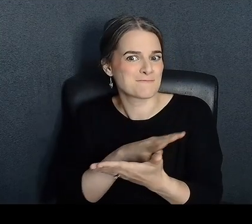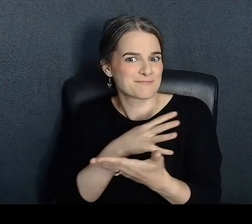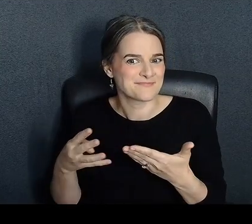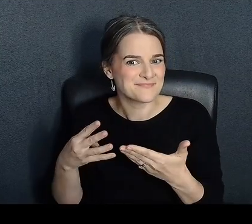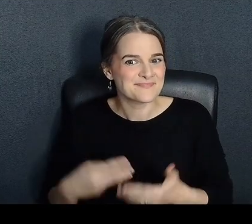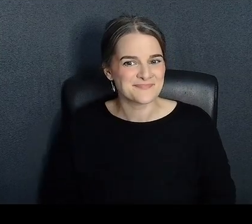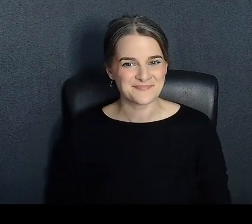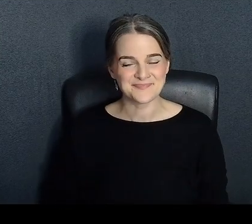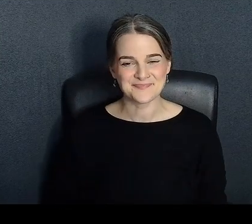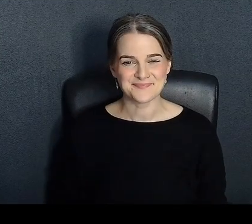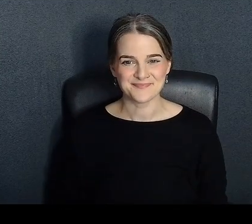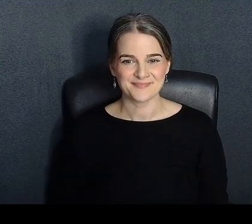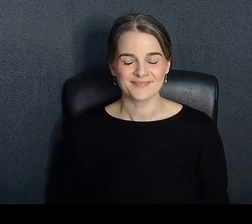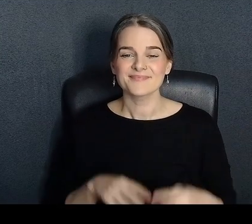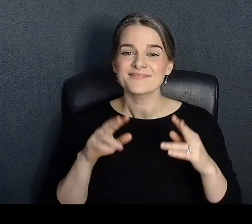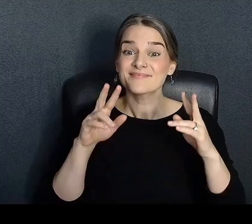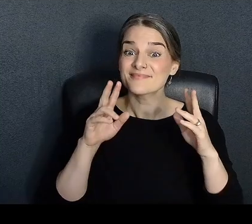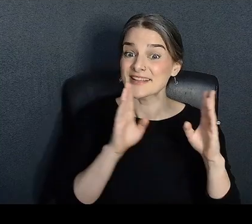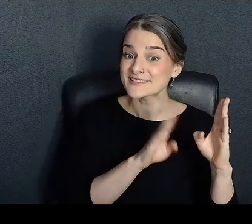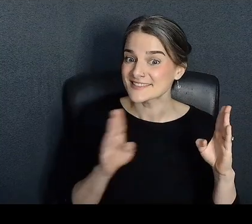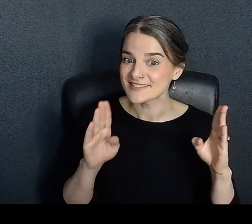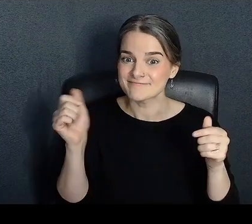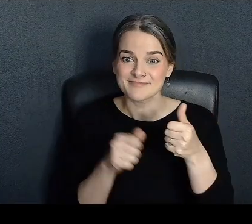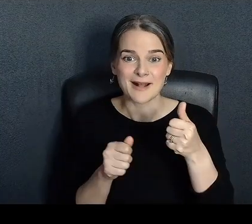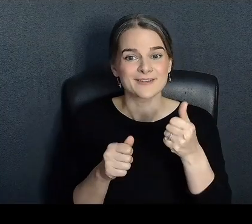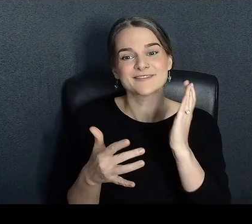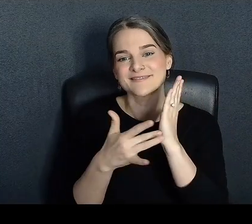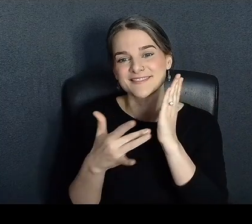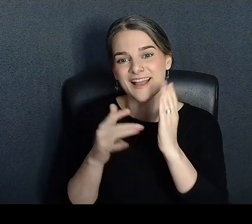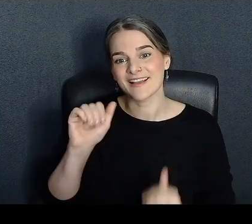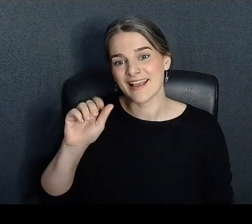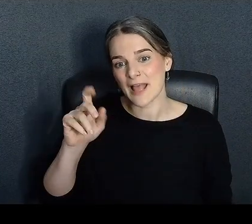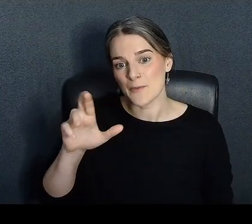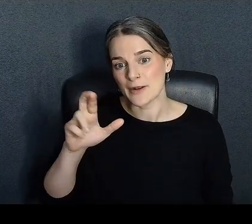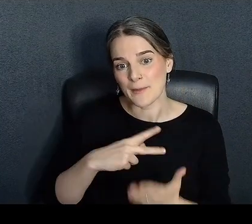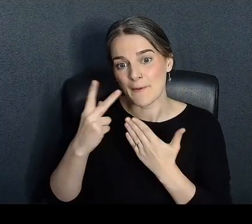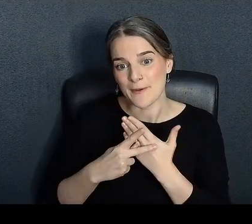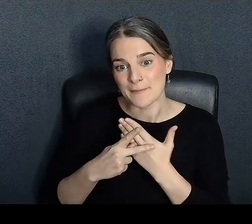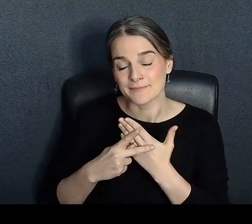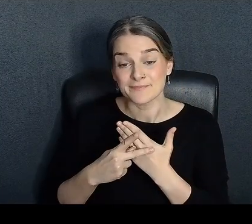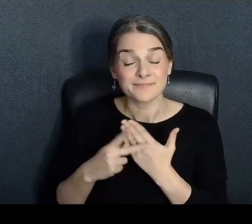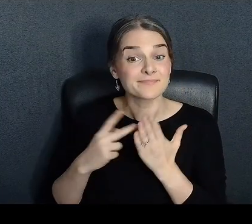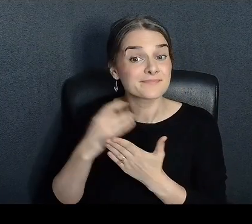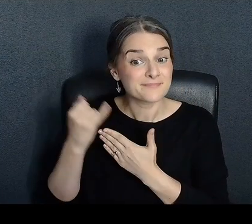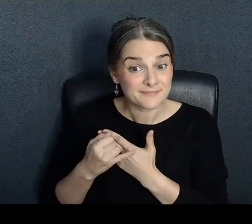This series is part of the Tech Accelerator program, and this is an initiative funded by the Office of Developmental